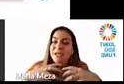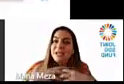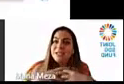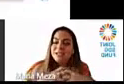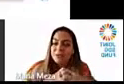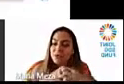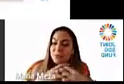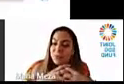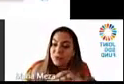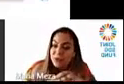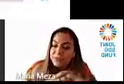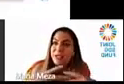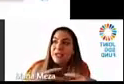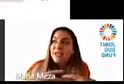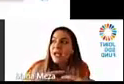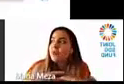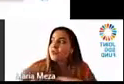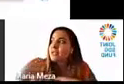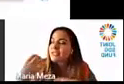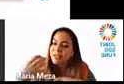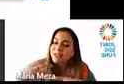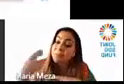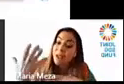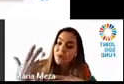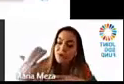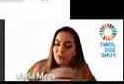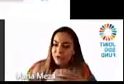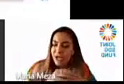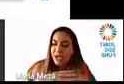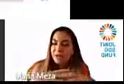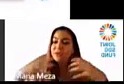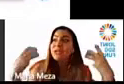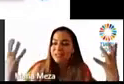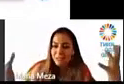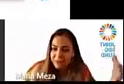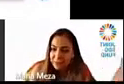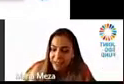socio-productive initiatives that you know also contribute to strengthening the environment